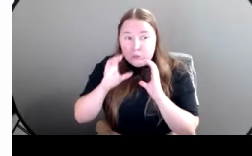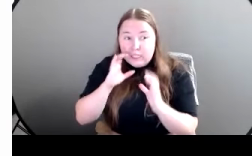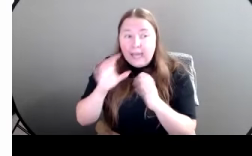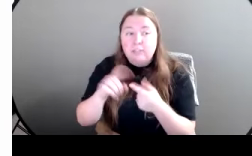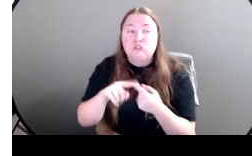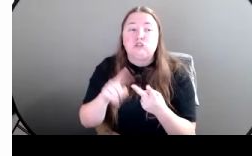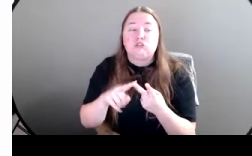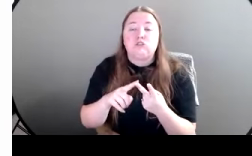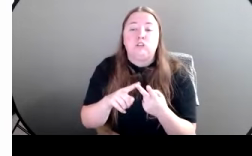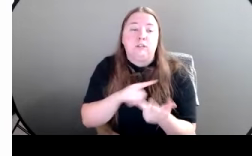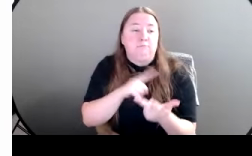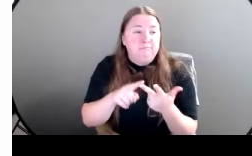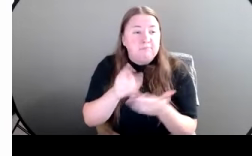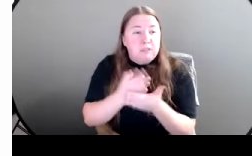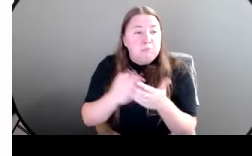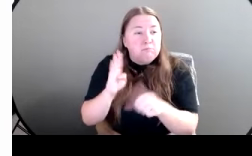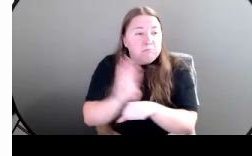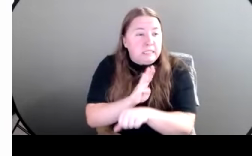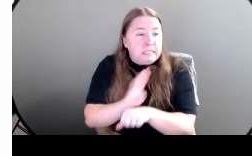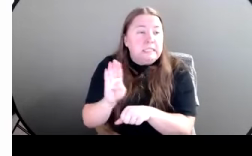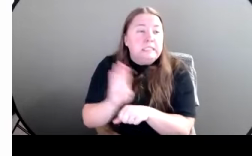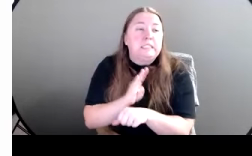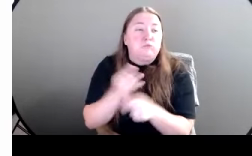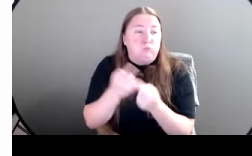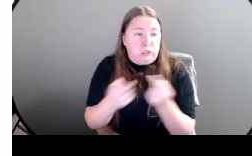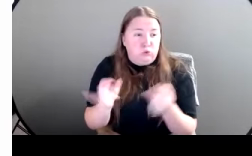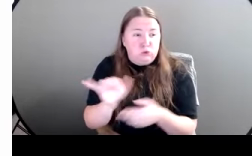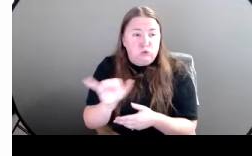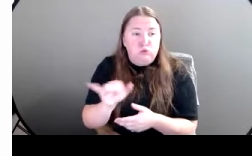I think there's some business, resources in O'Reilly.